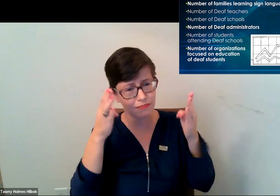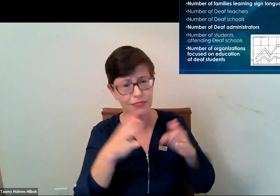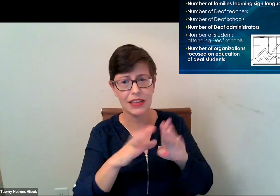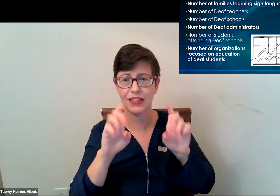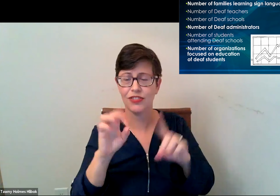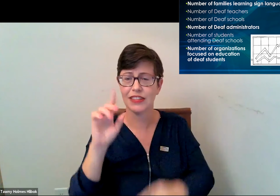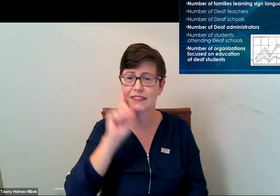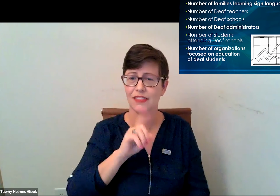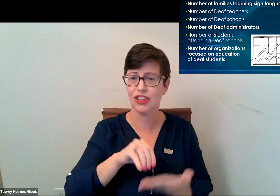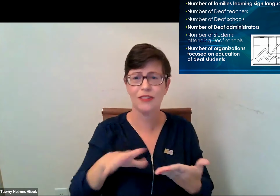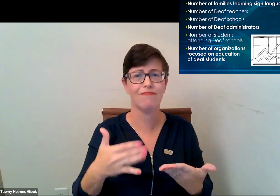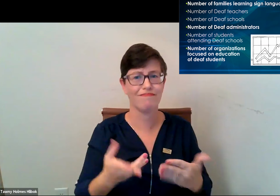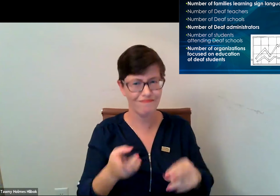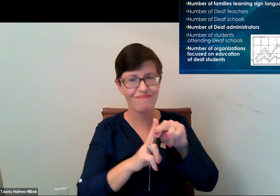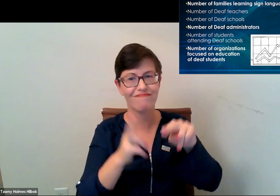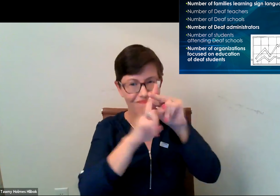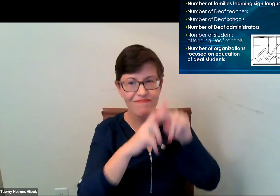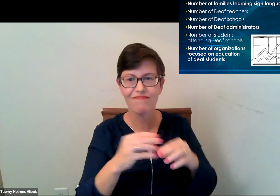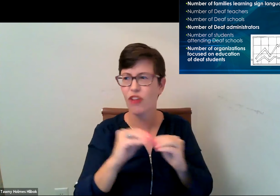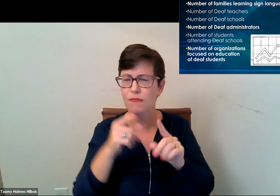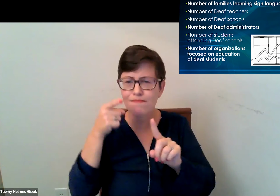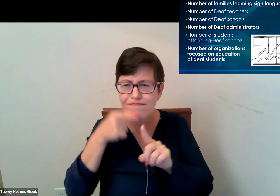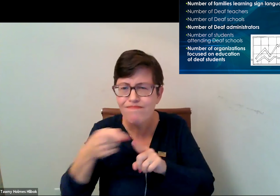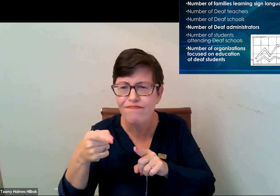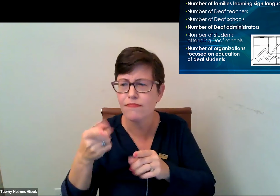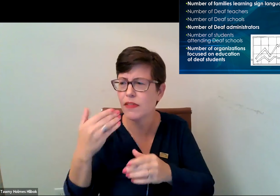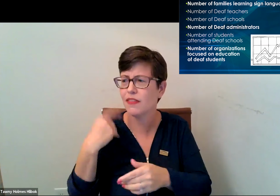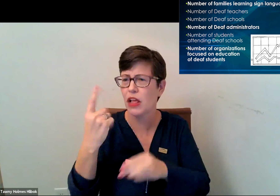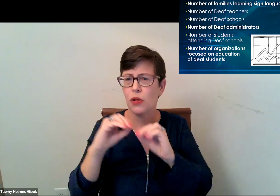One success we've also seen this, the number of organizations who are focused on education of deaf students.